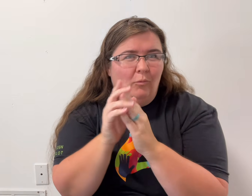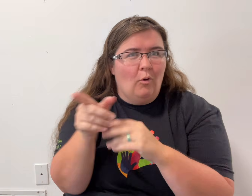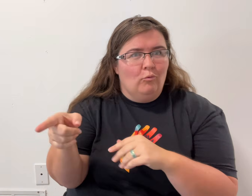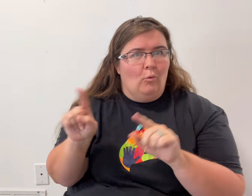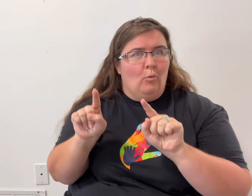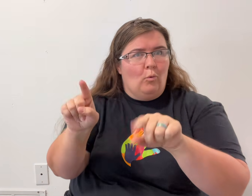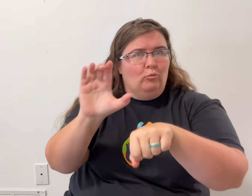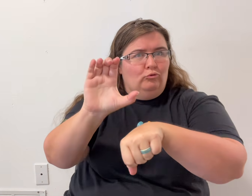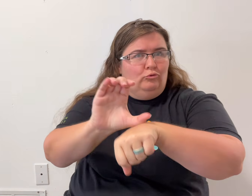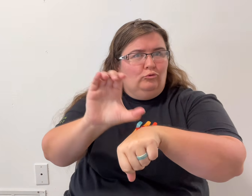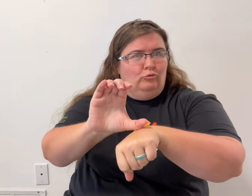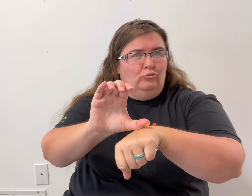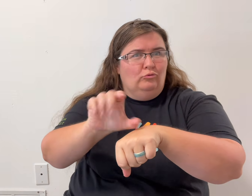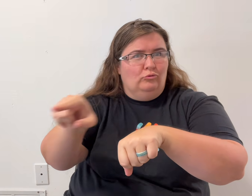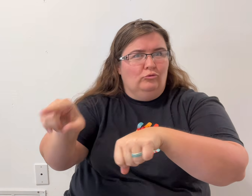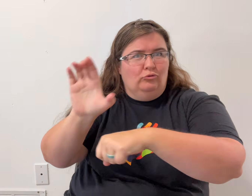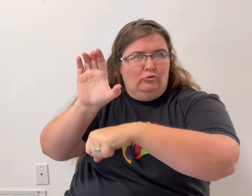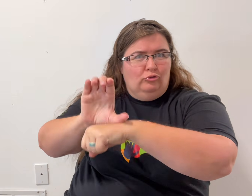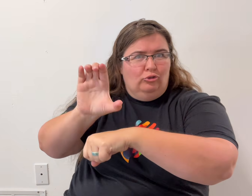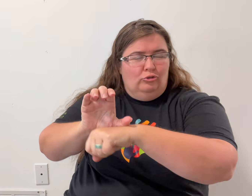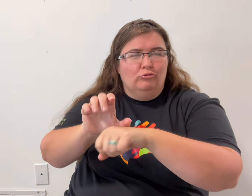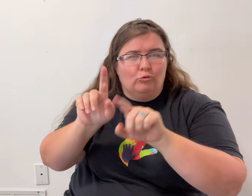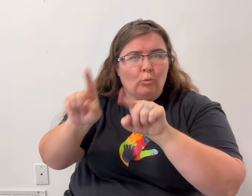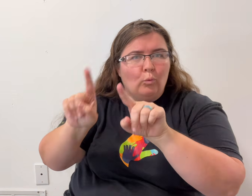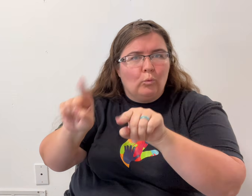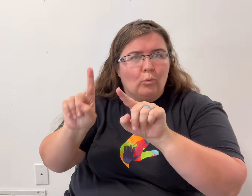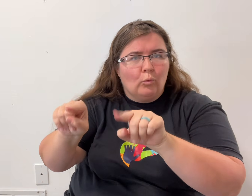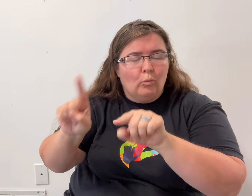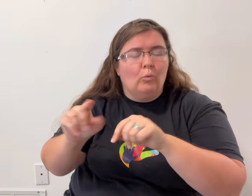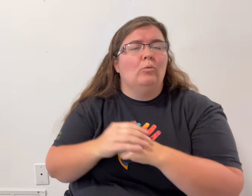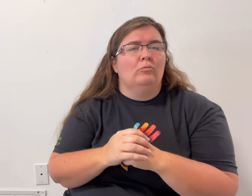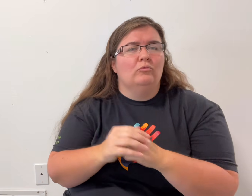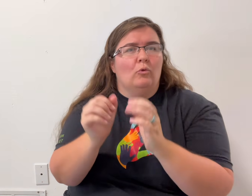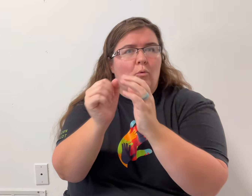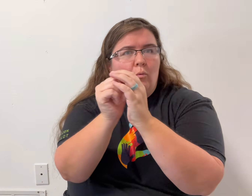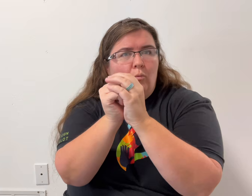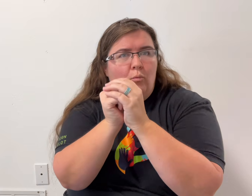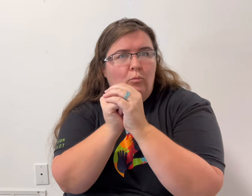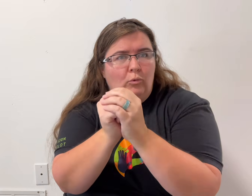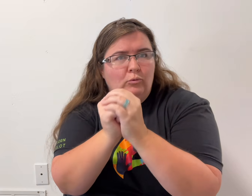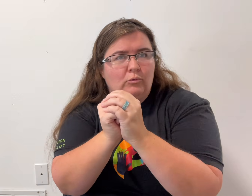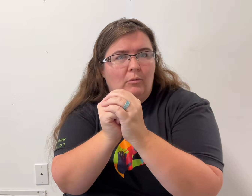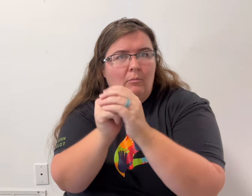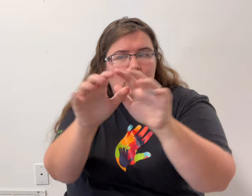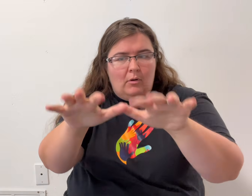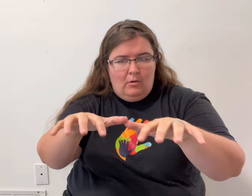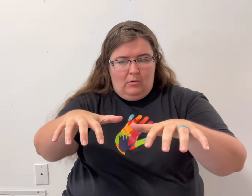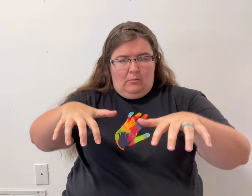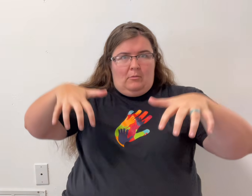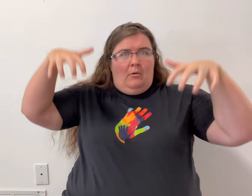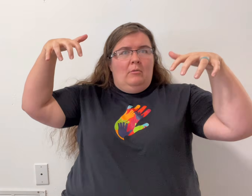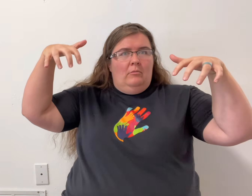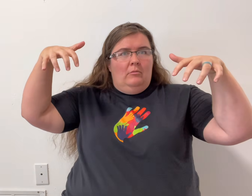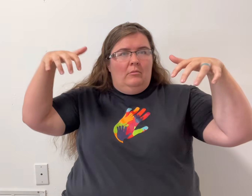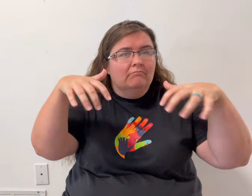She goes to CHURCH she attends regularly. So WORSHIP then this: